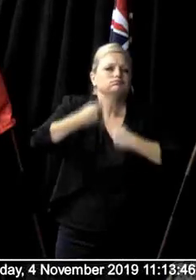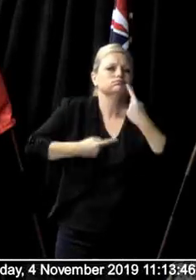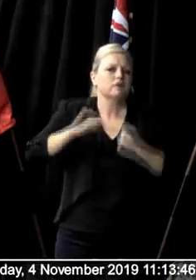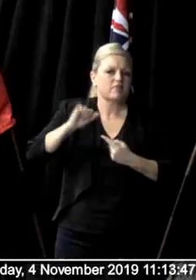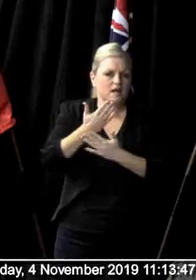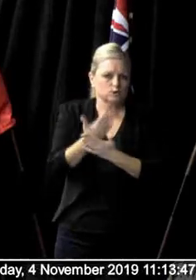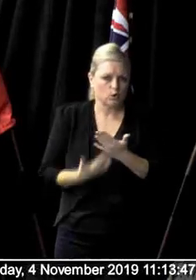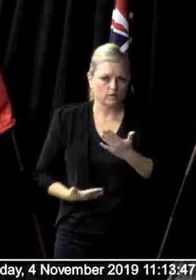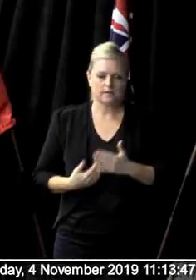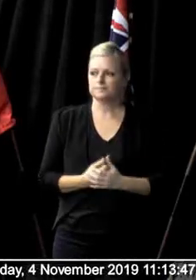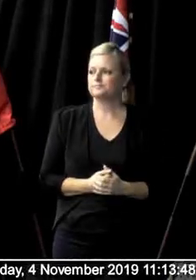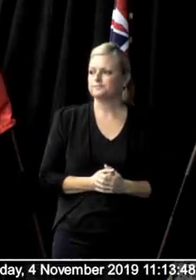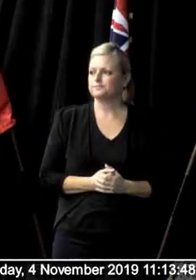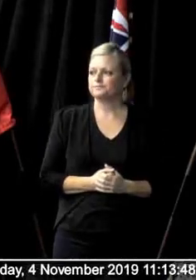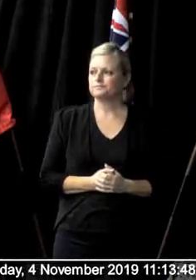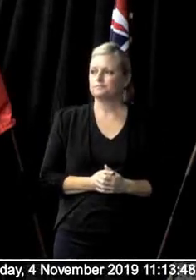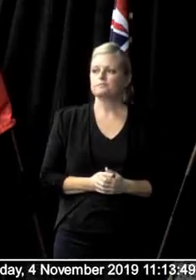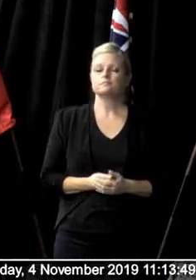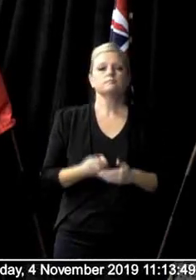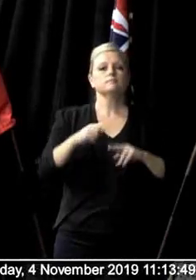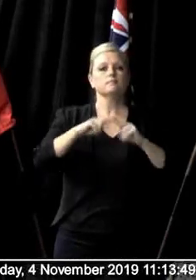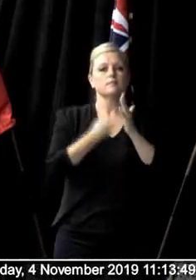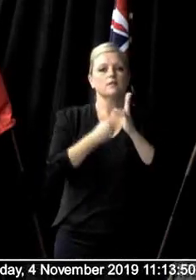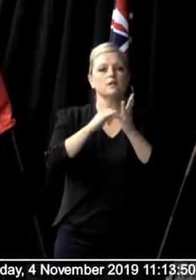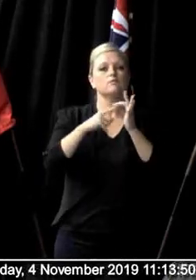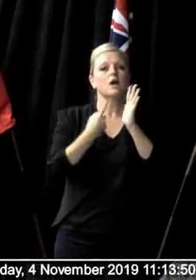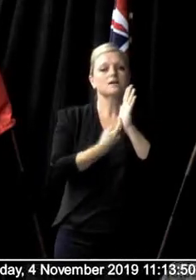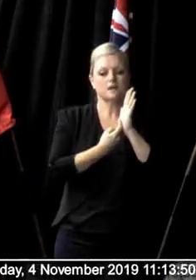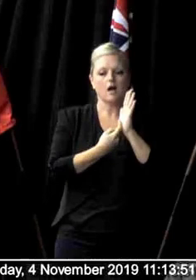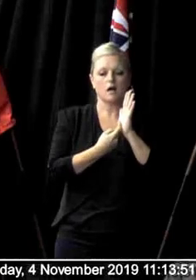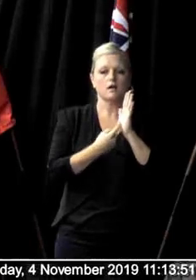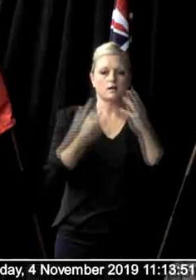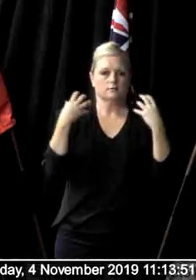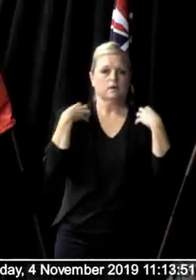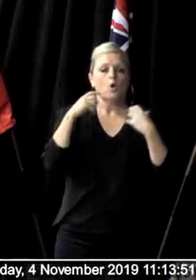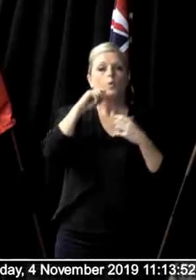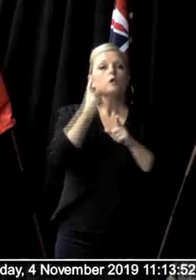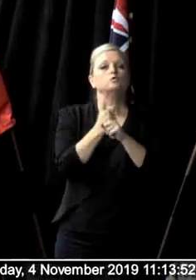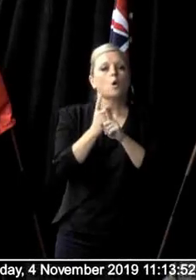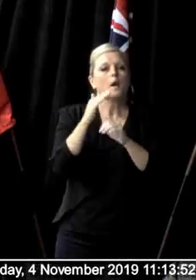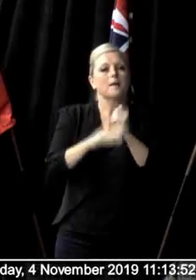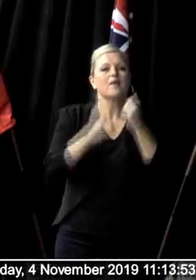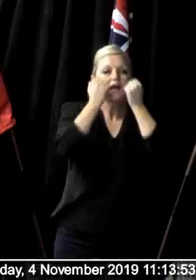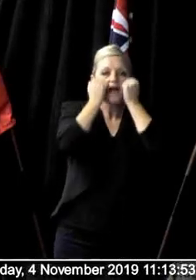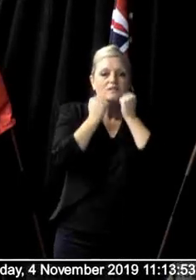My learned friend Mr Fraser will now provide an outline of the evidence to be heard this week. Thank you, Dr Mellifont. Mr Fraser.